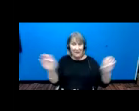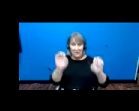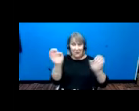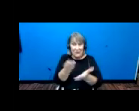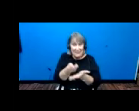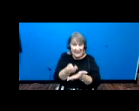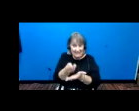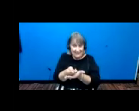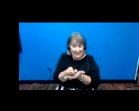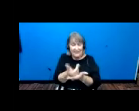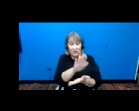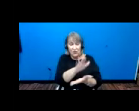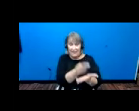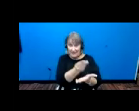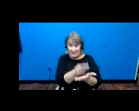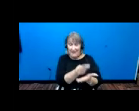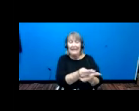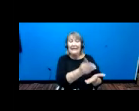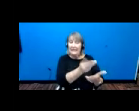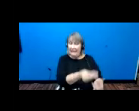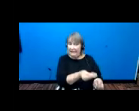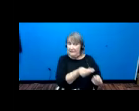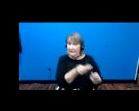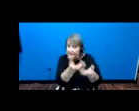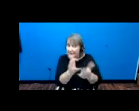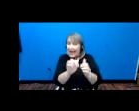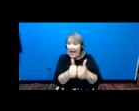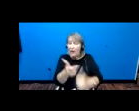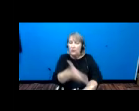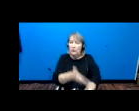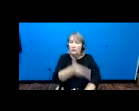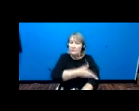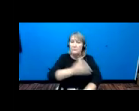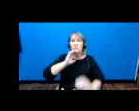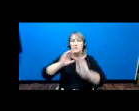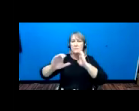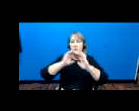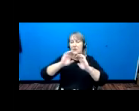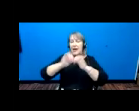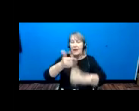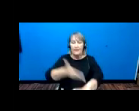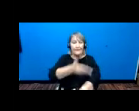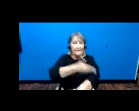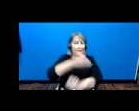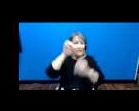dollars at work, definitely, and we want to make sure that everybody's aware of that awesome collaboration.